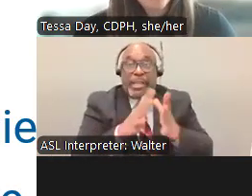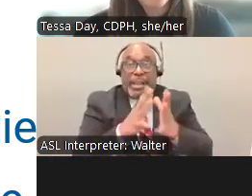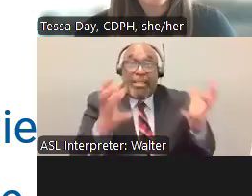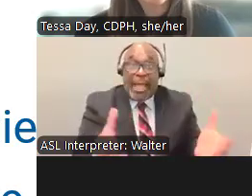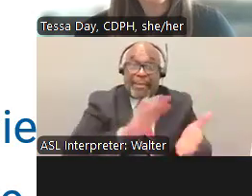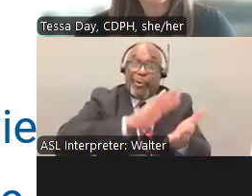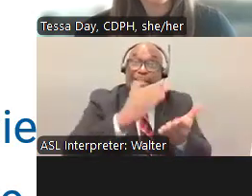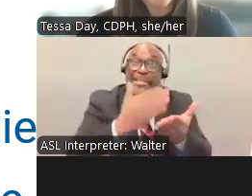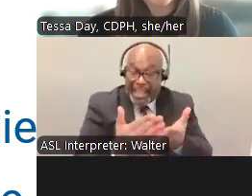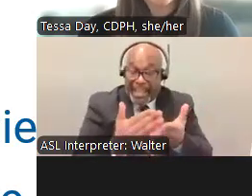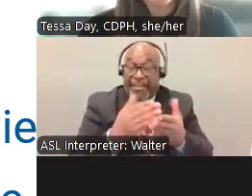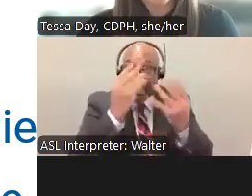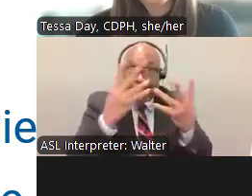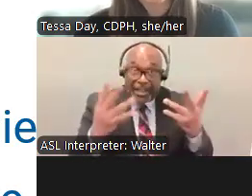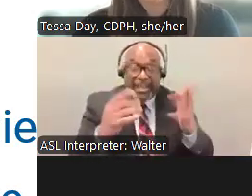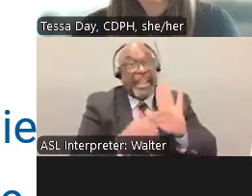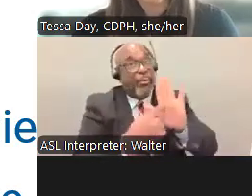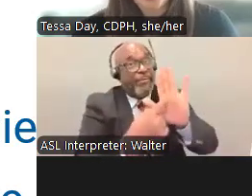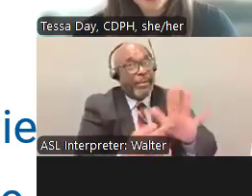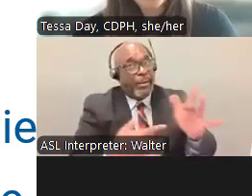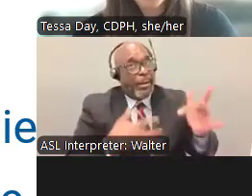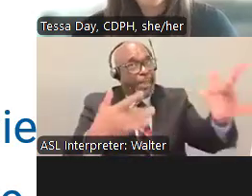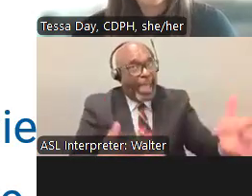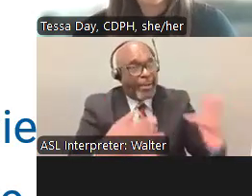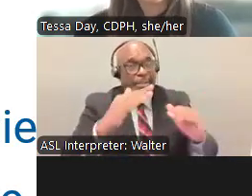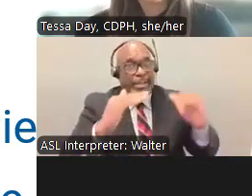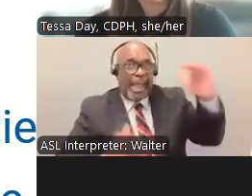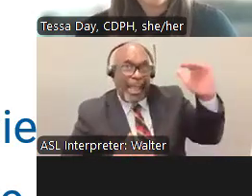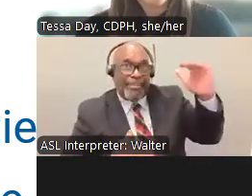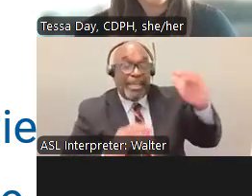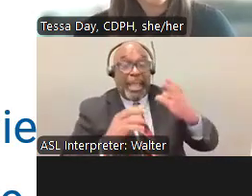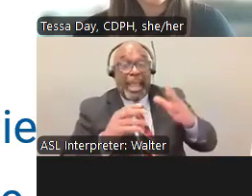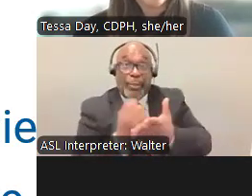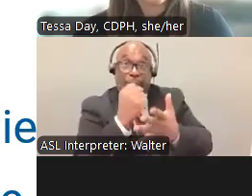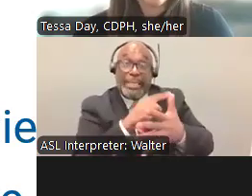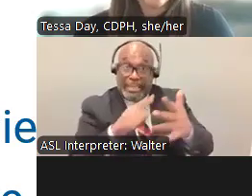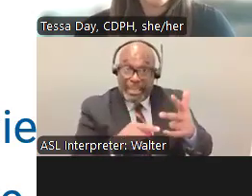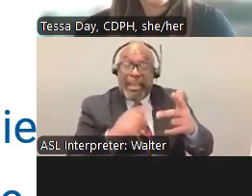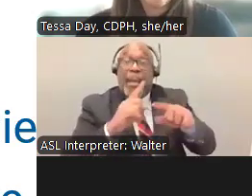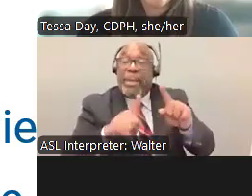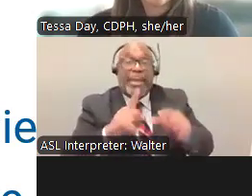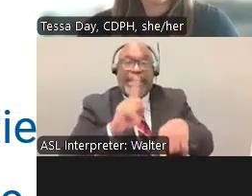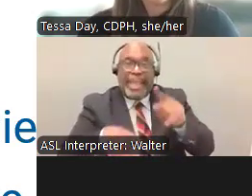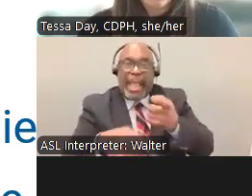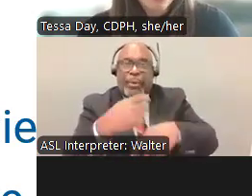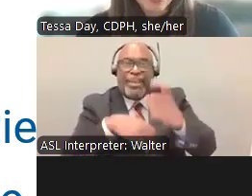13:36:49 and that can reveal patterns and 13:36:50 gaps and opportunities, but 13:36:52 we recognize that it can't 13:36:55 replace the depth of lived